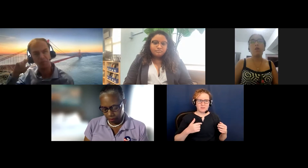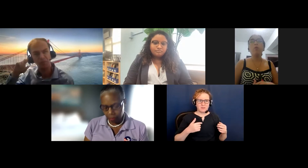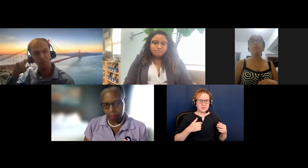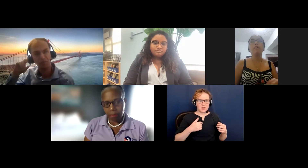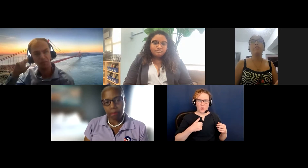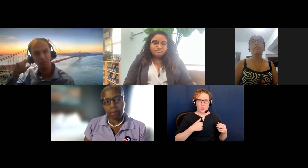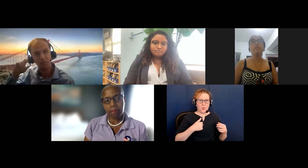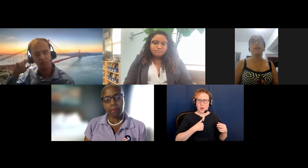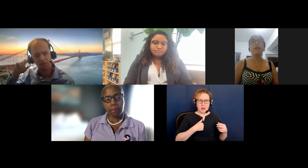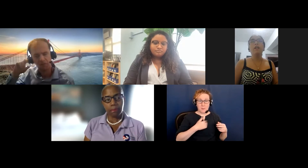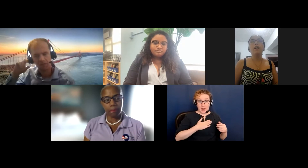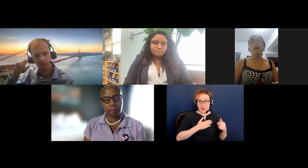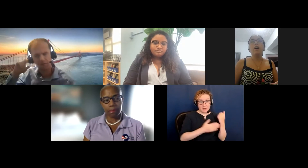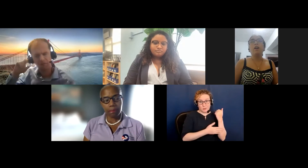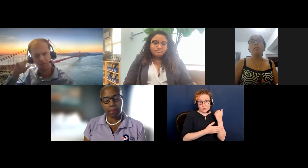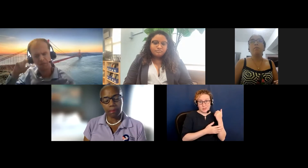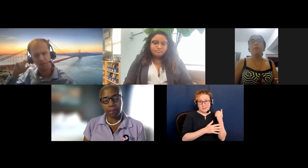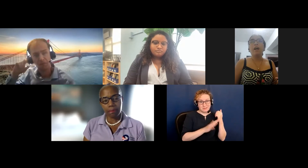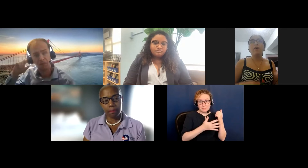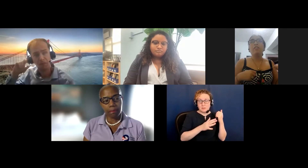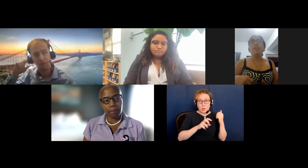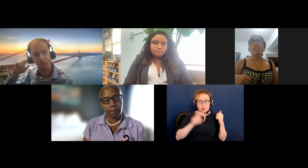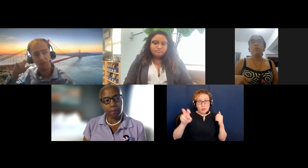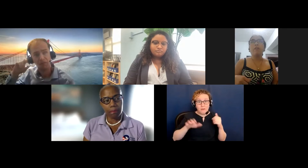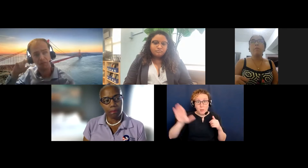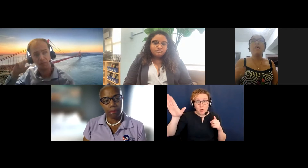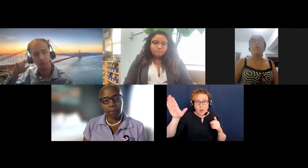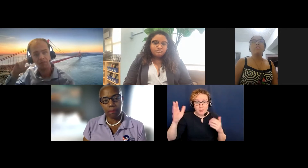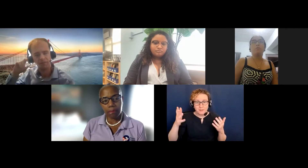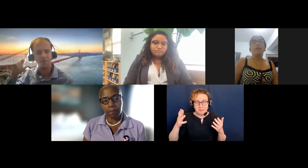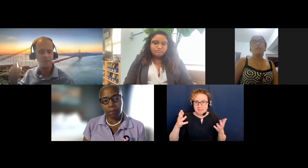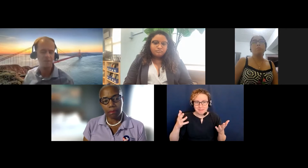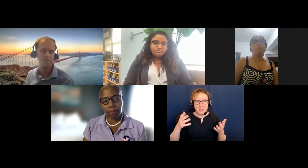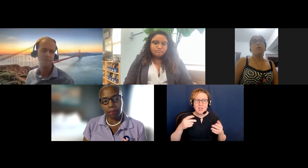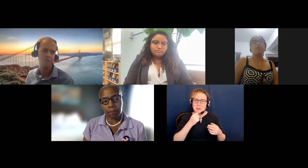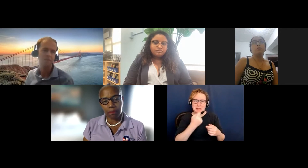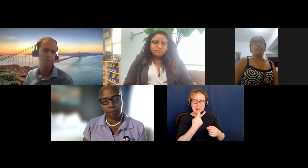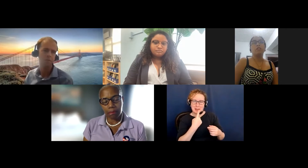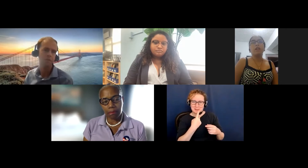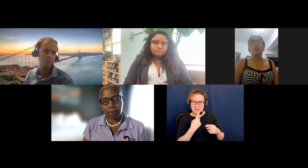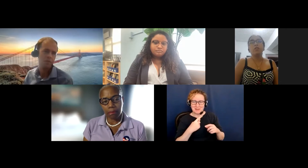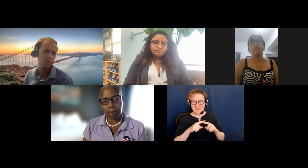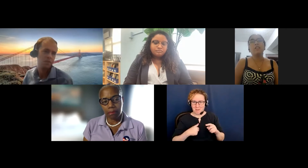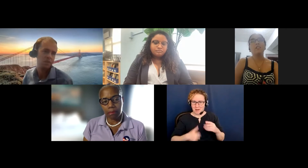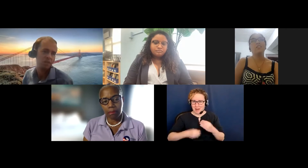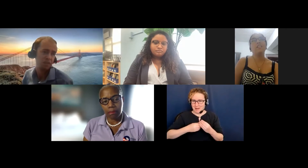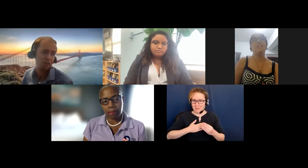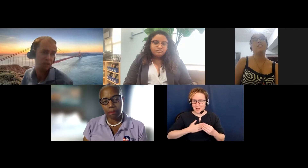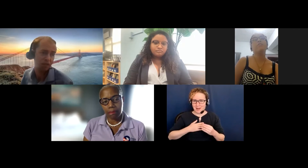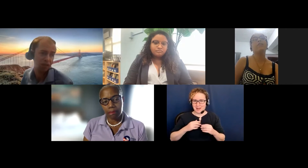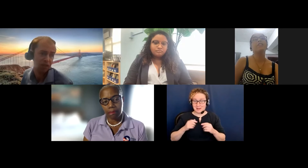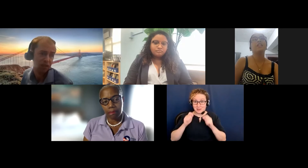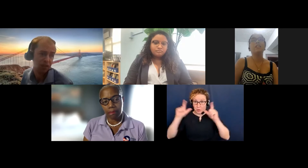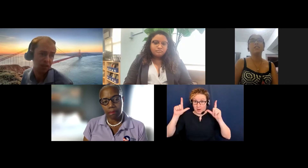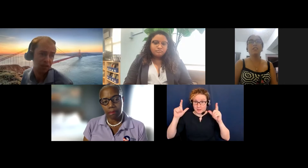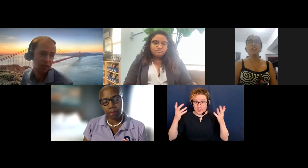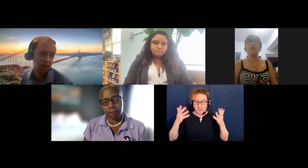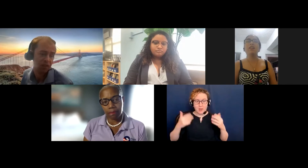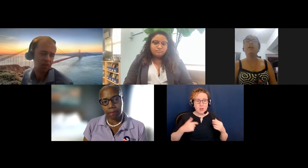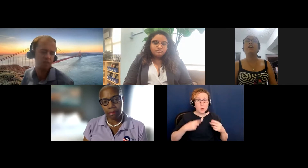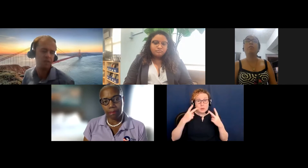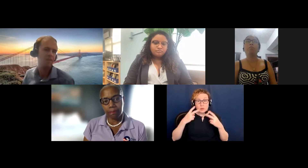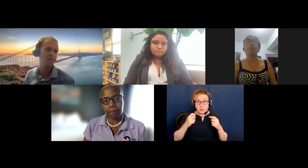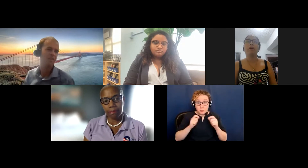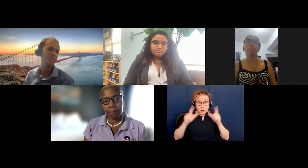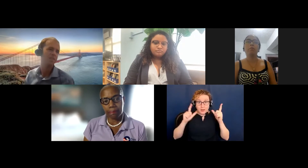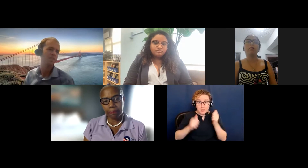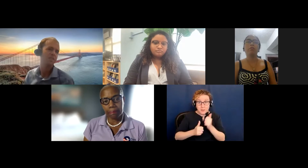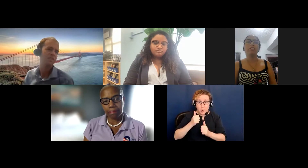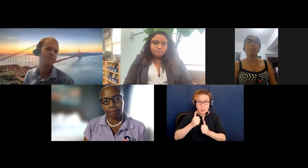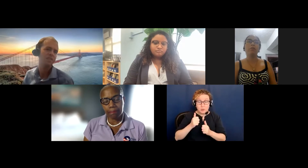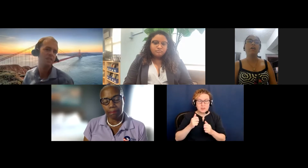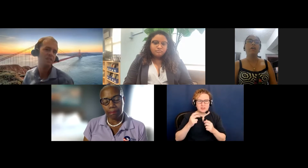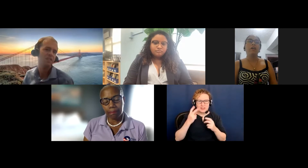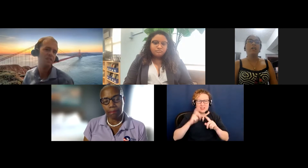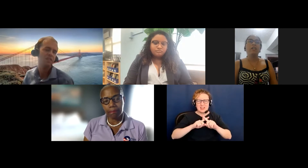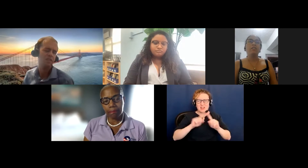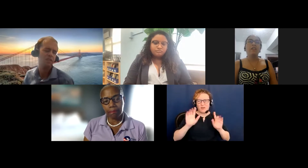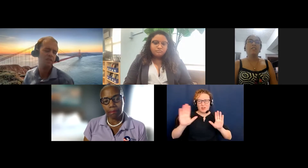One of my first - What surprised me the most was seeing the differences that people in the US